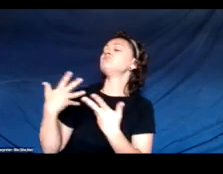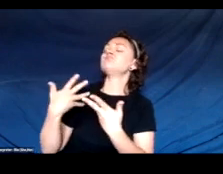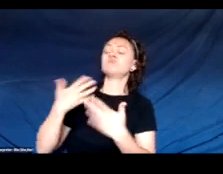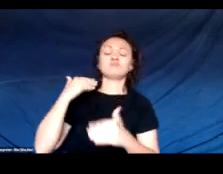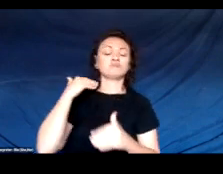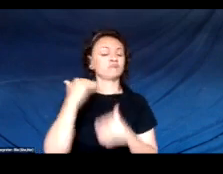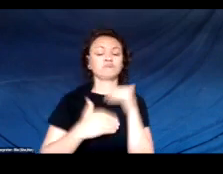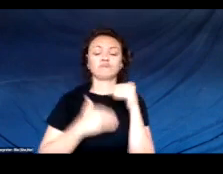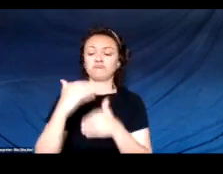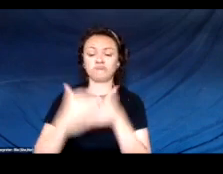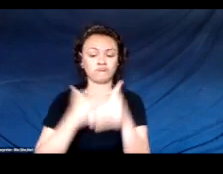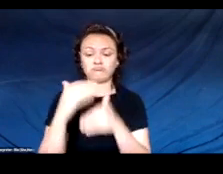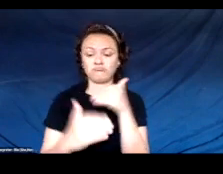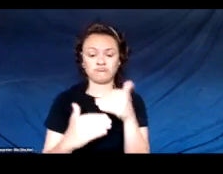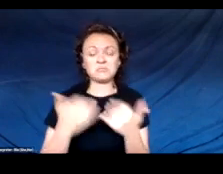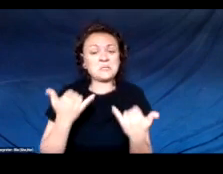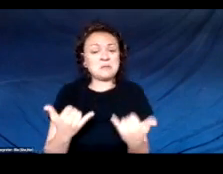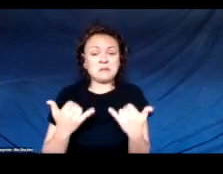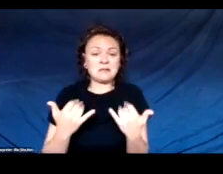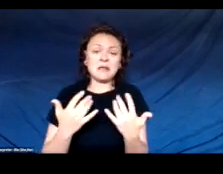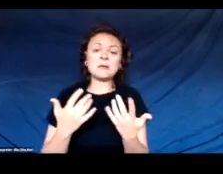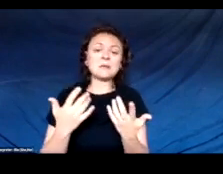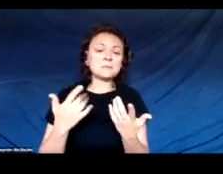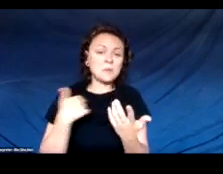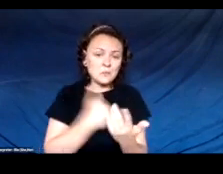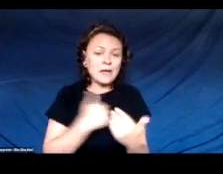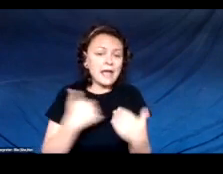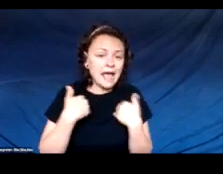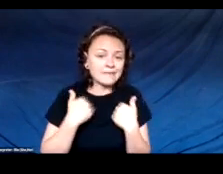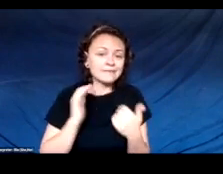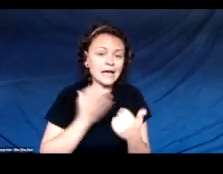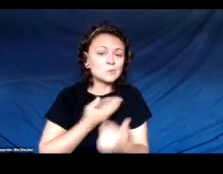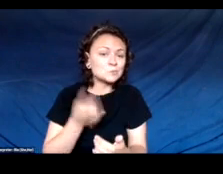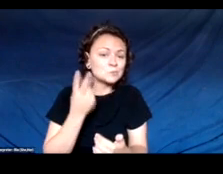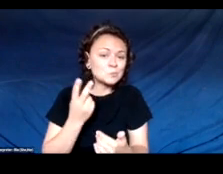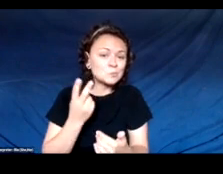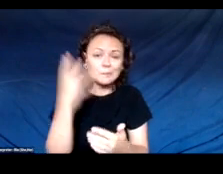the two beautiful children that we love so much today,